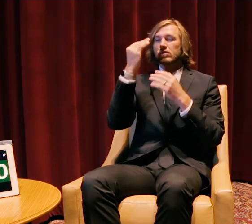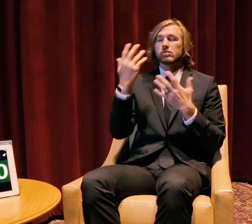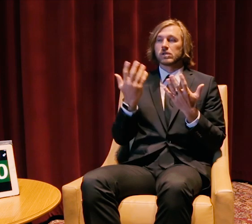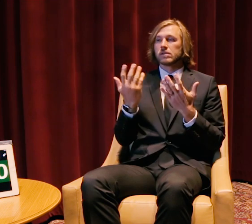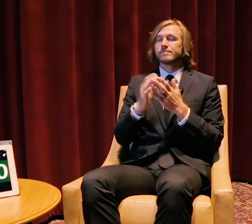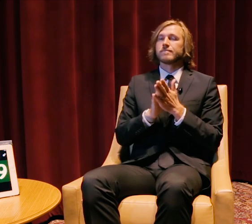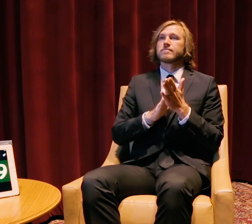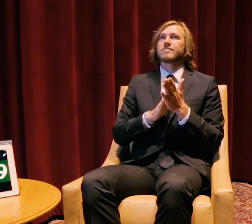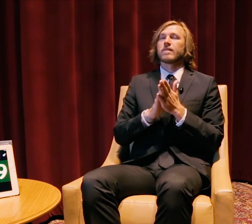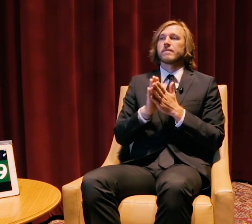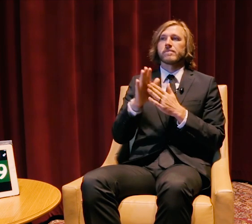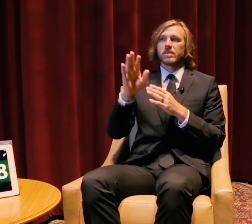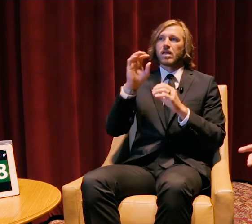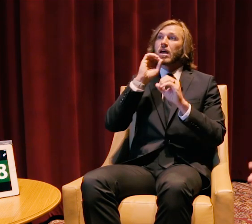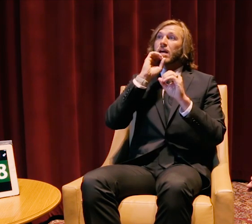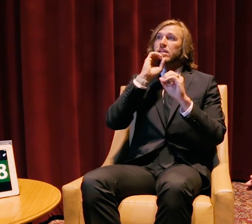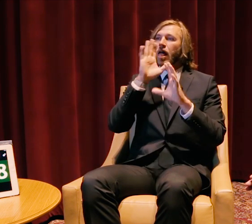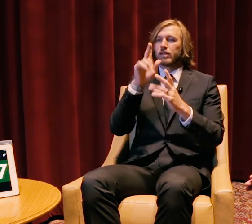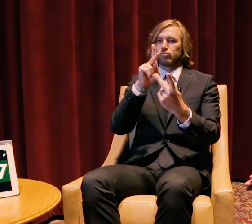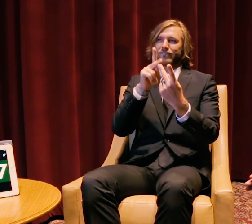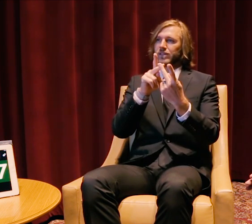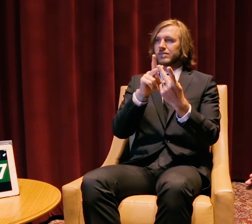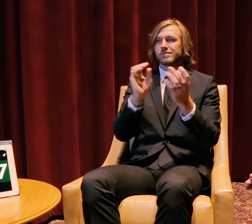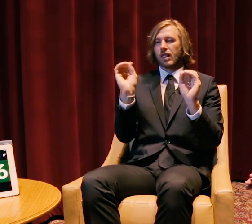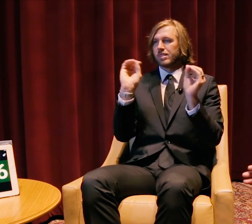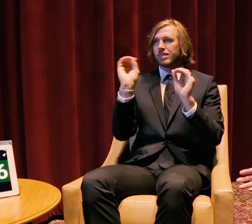is nothing is perfect.